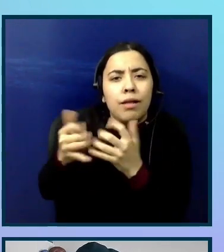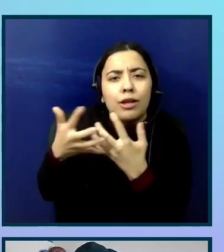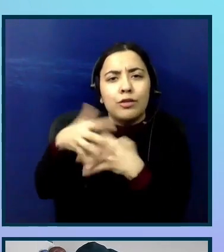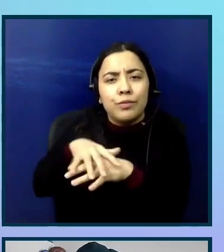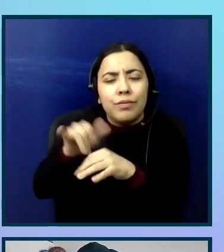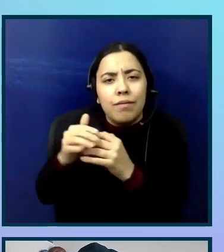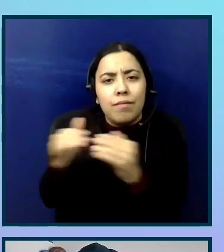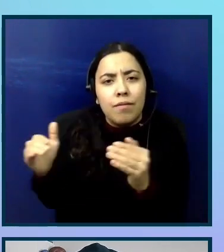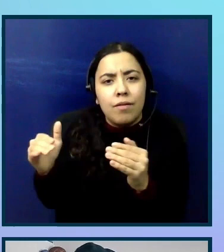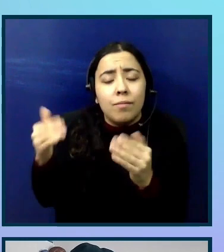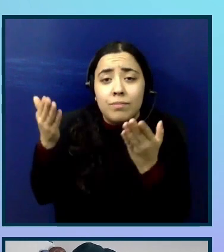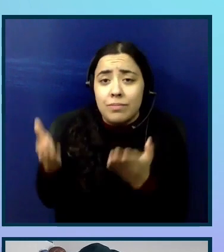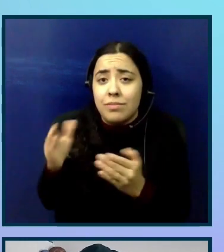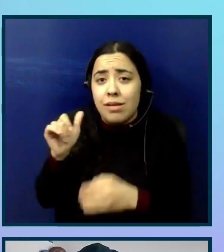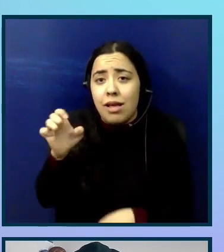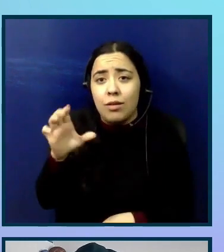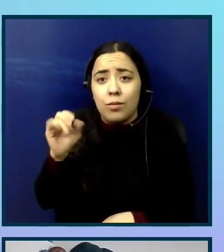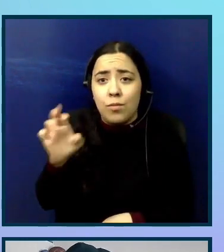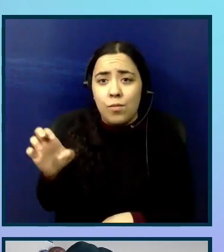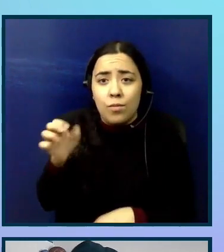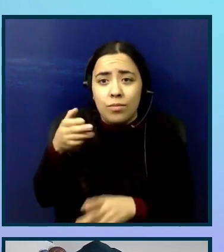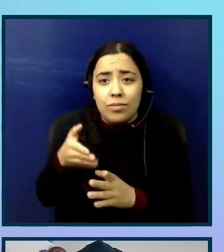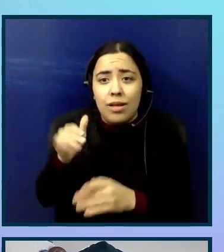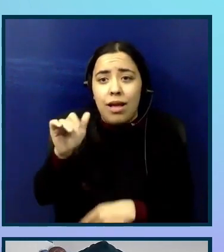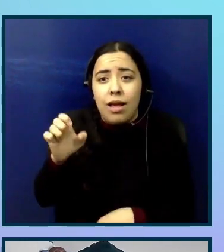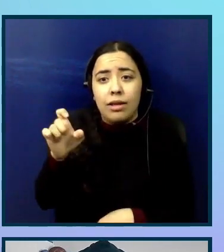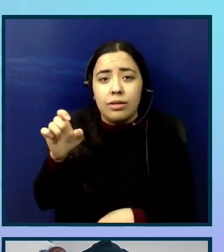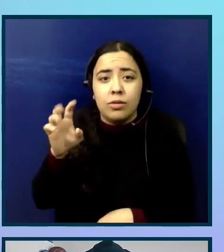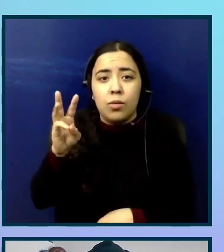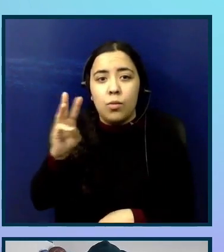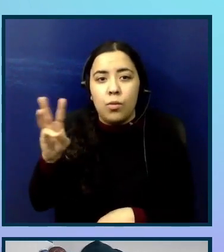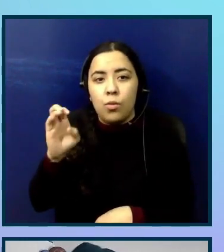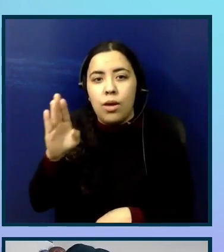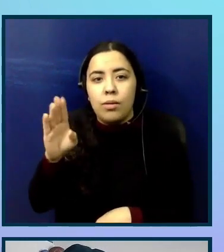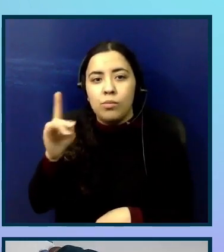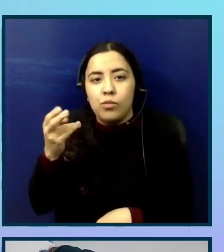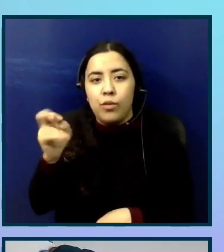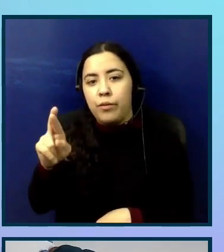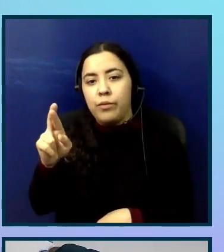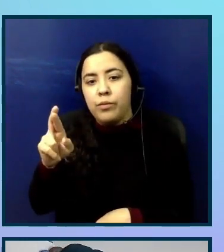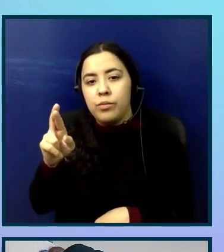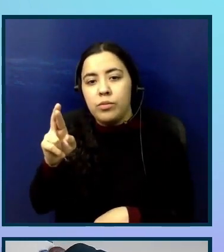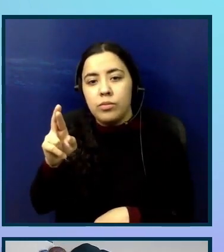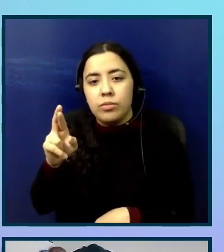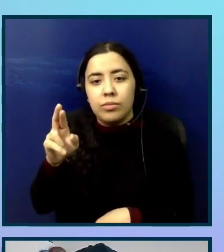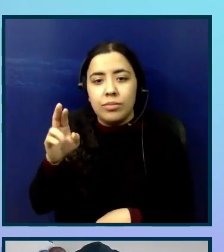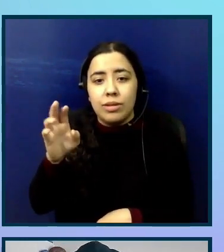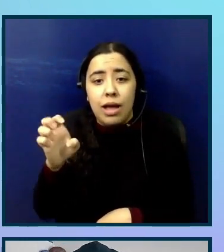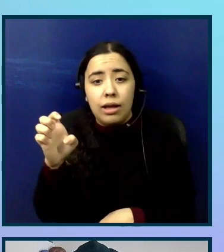This is axe-core, asx, web driver JS is one of the easiest ones to use. There also is Pa11y as well, Pa11y works relatively